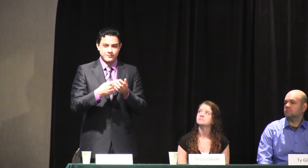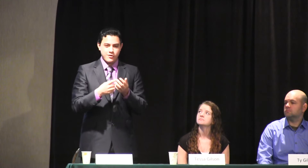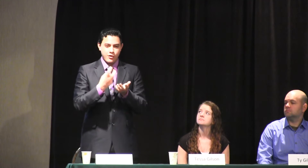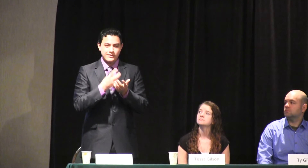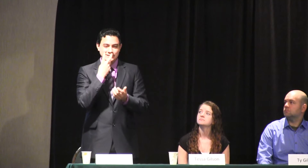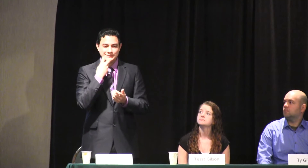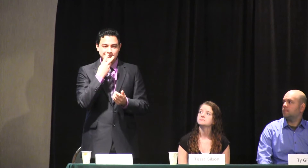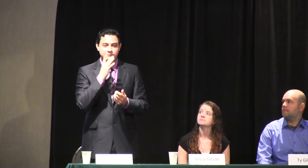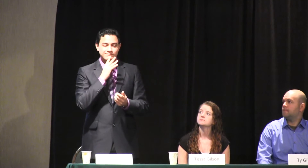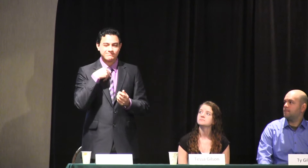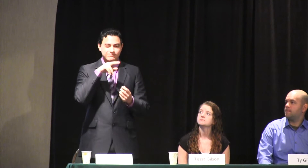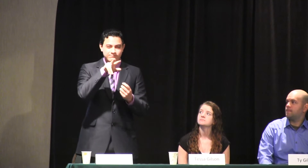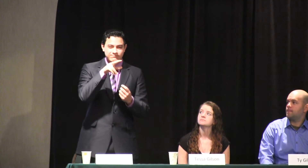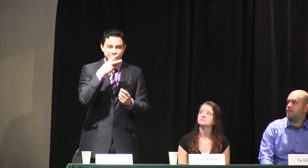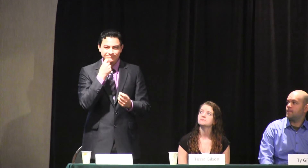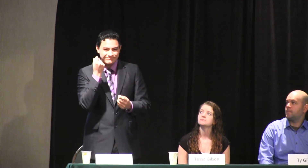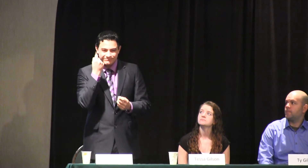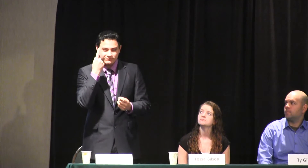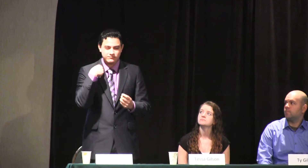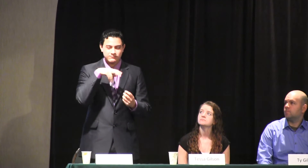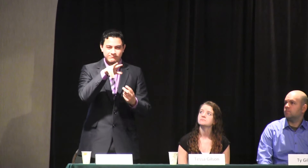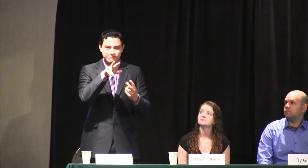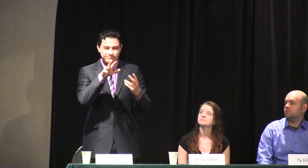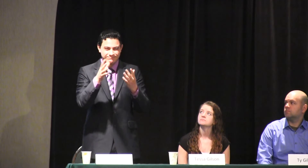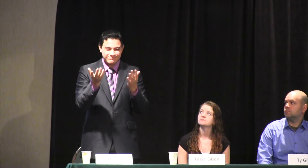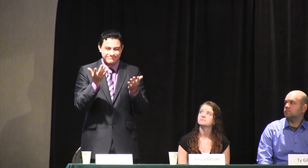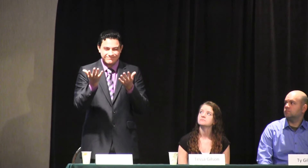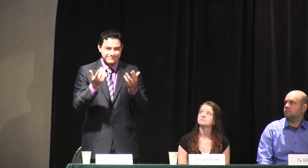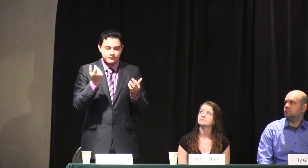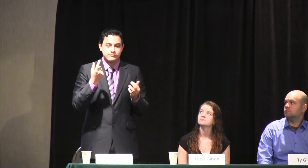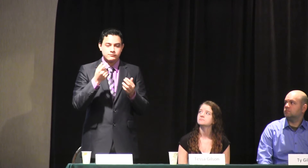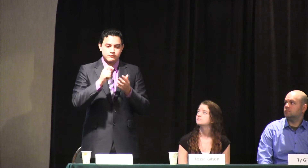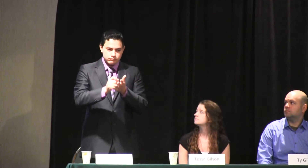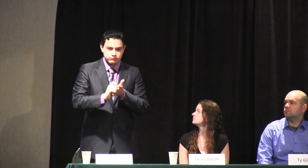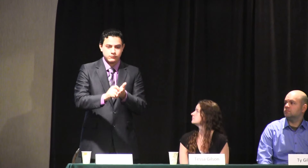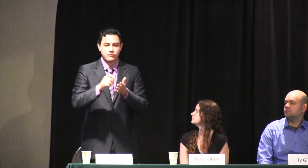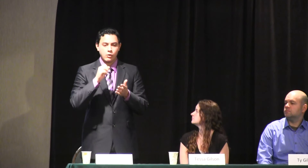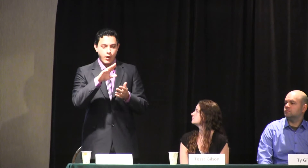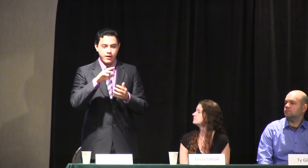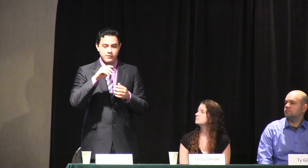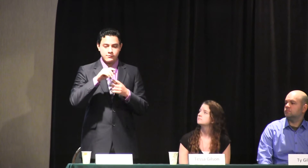make sure that I understand the communication. I'm not so good at lip reading my colleagues. Sometimes that's hard